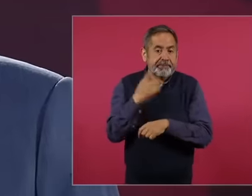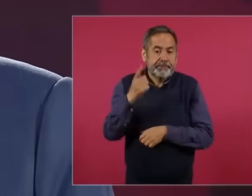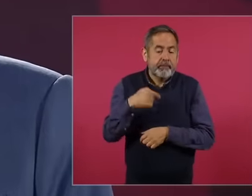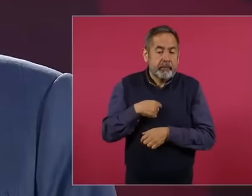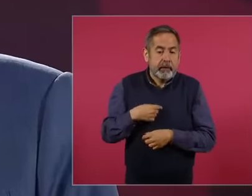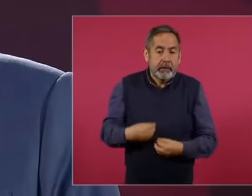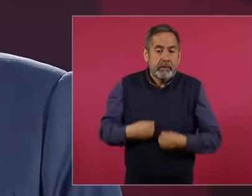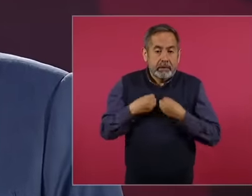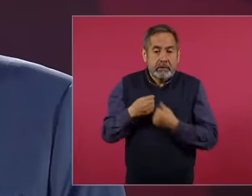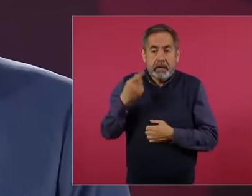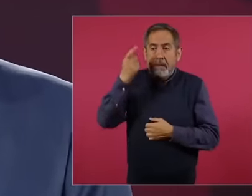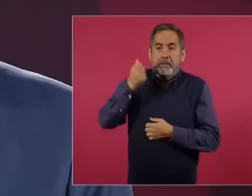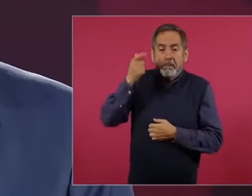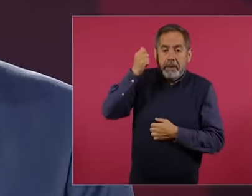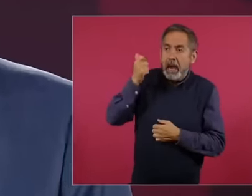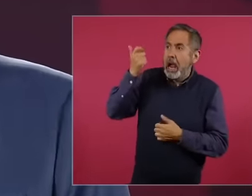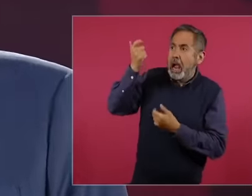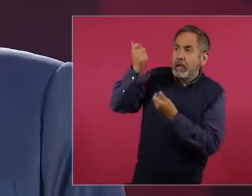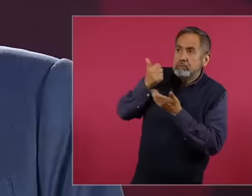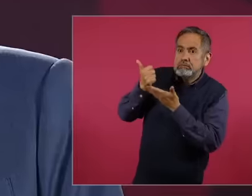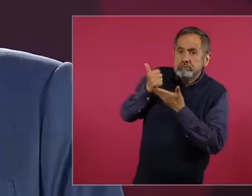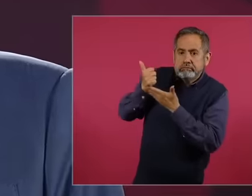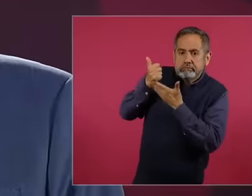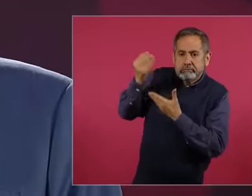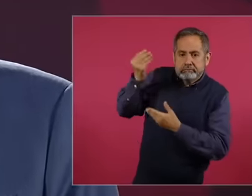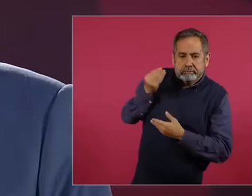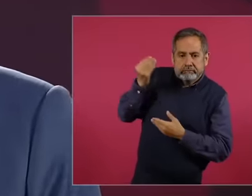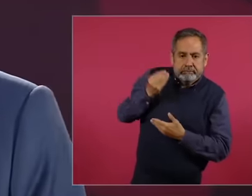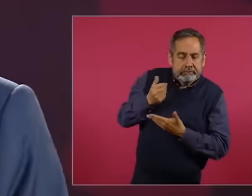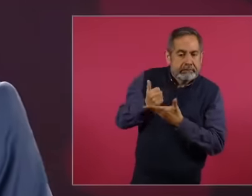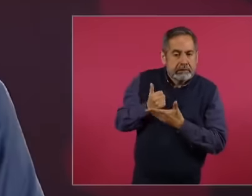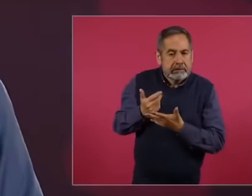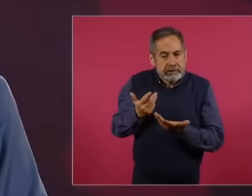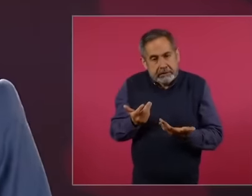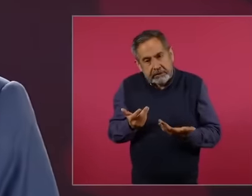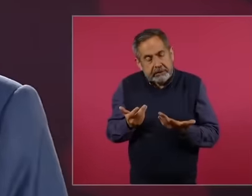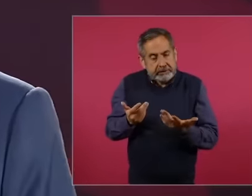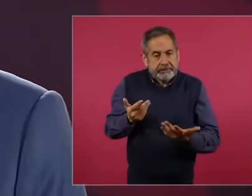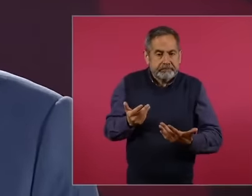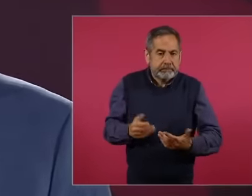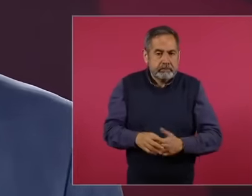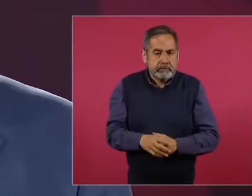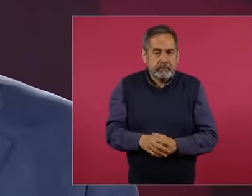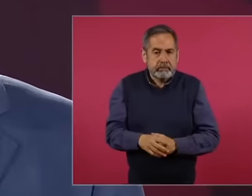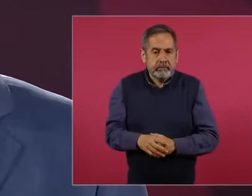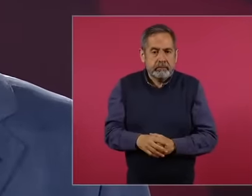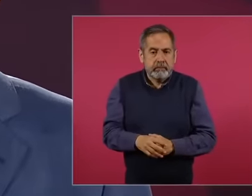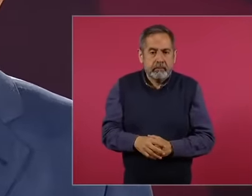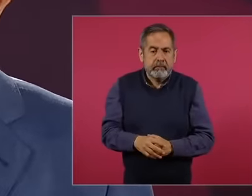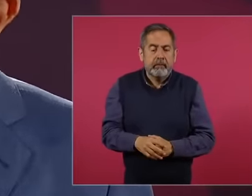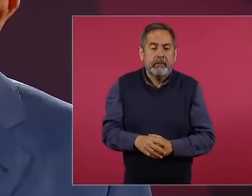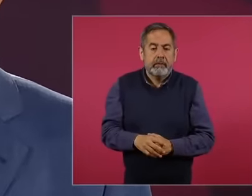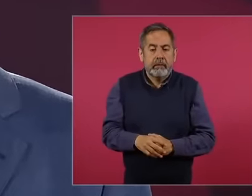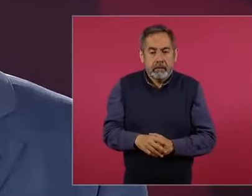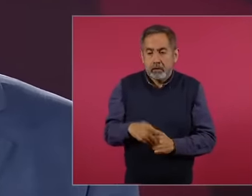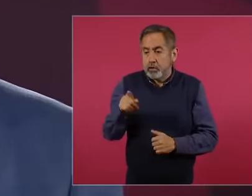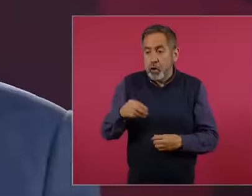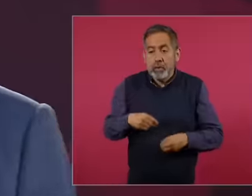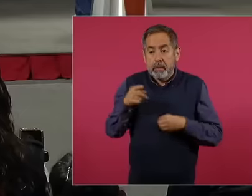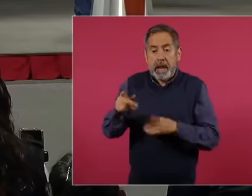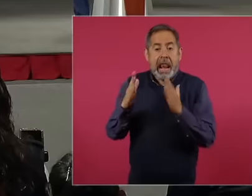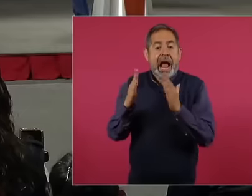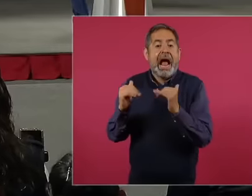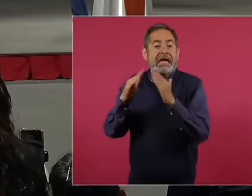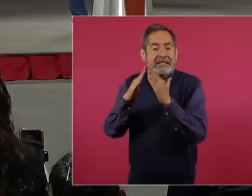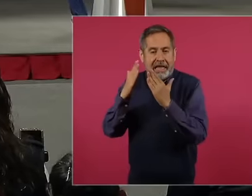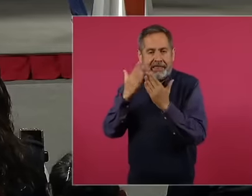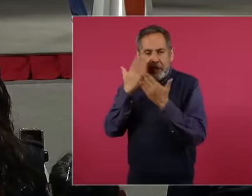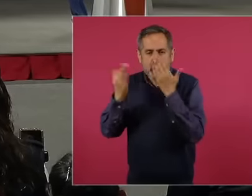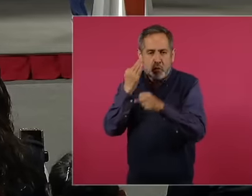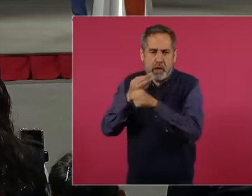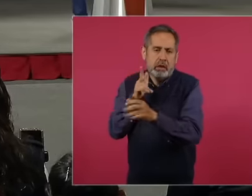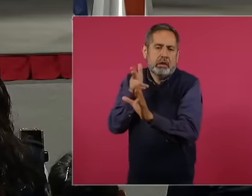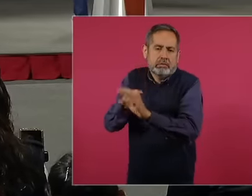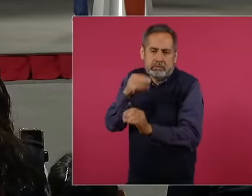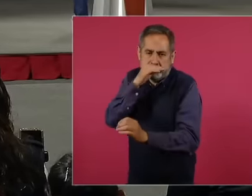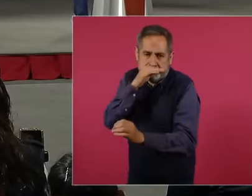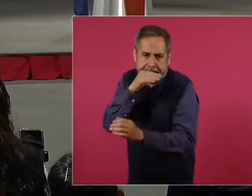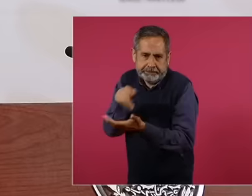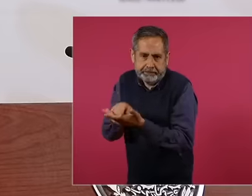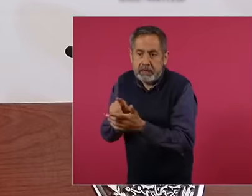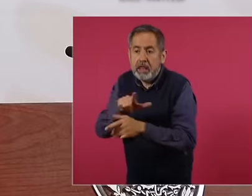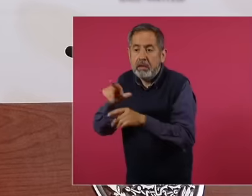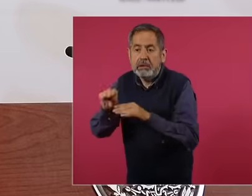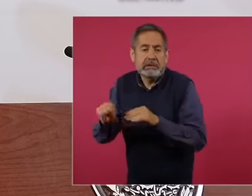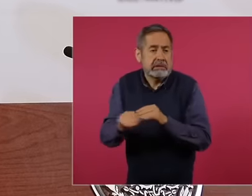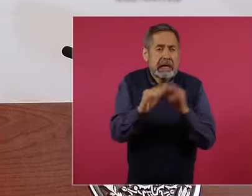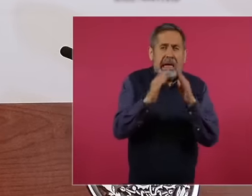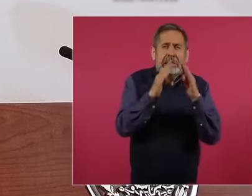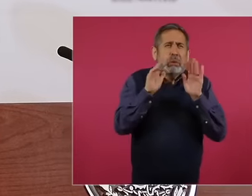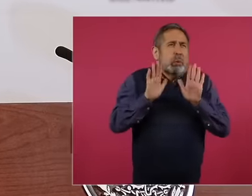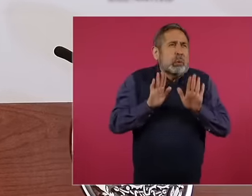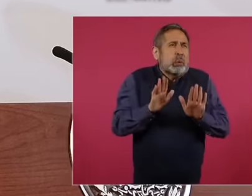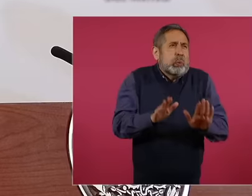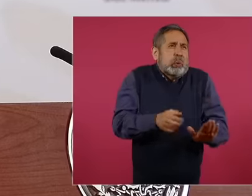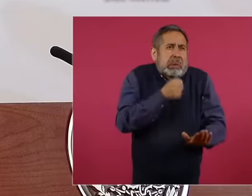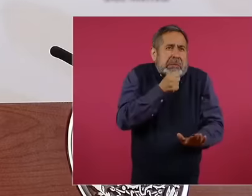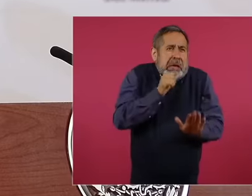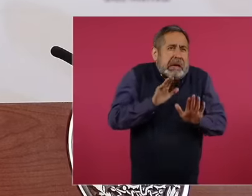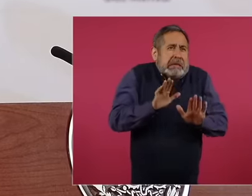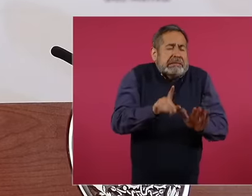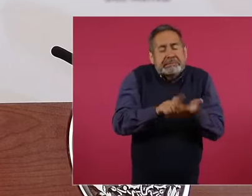a scholarship And I lived Well, in the student's house first and then in neighborhoods we lived in